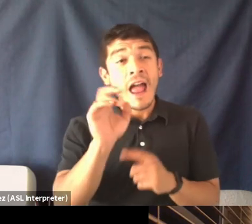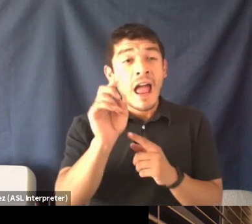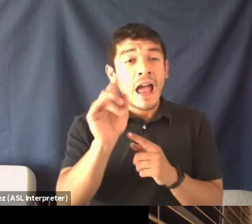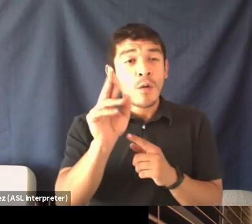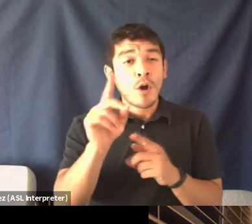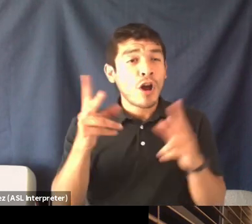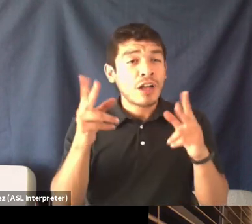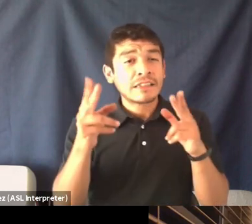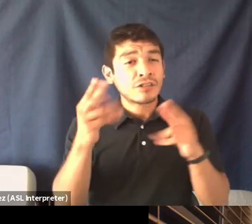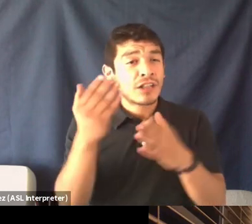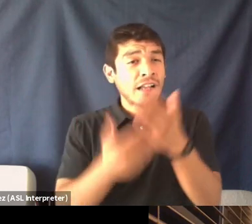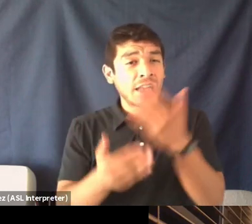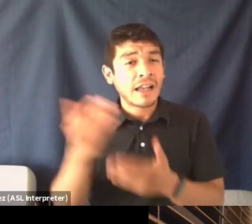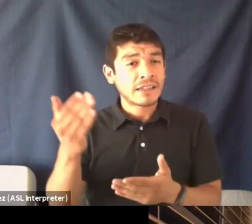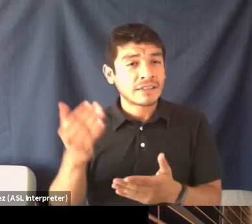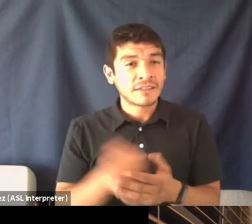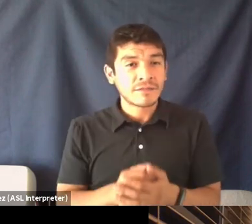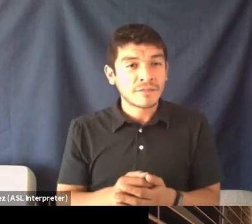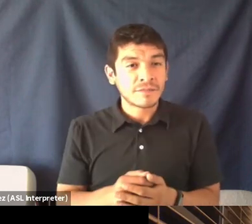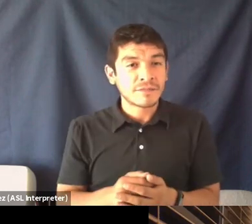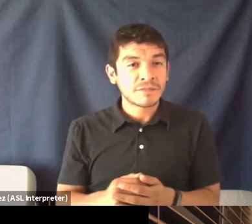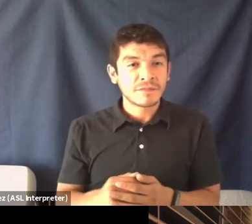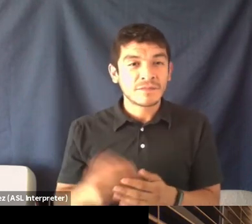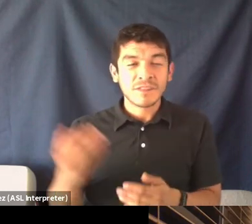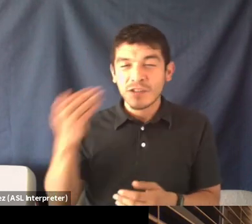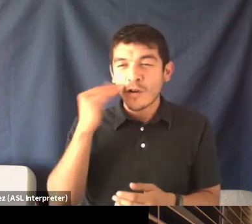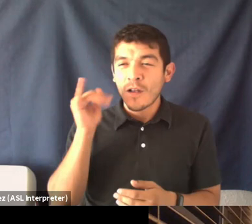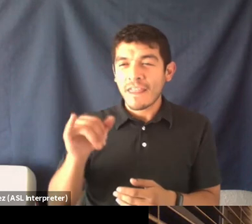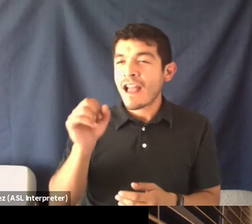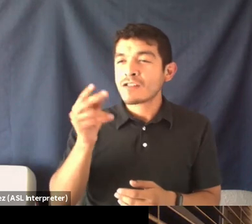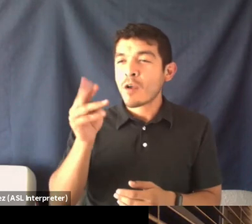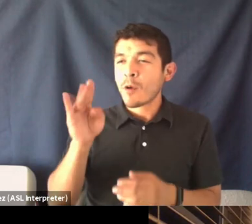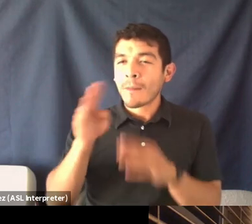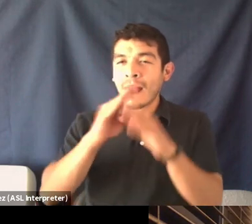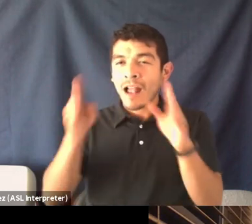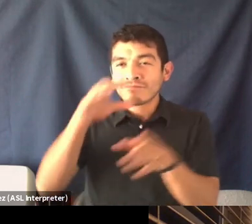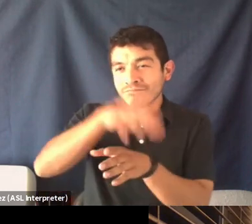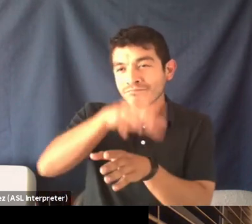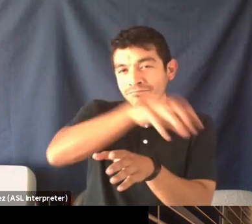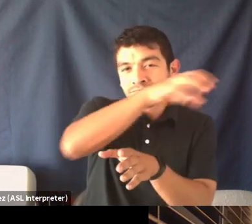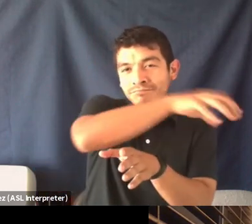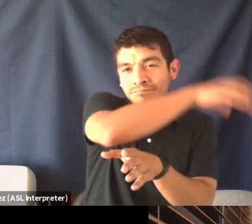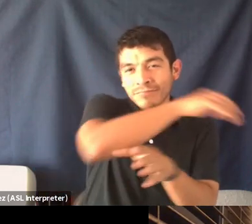The sort of suburban choreographed place, that-- - Music to my ears,